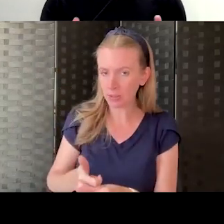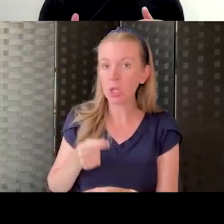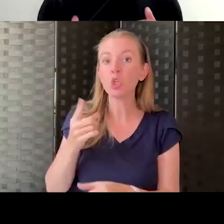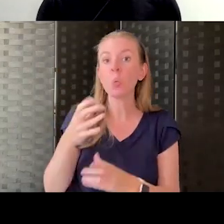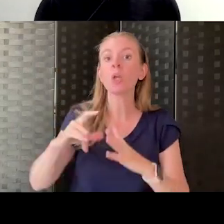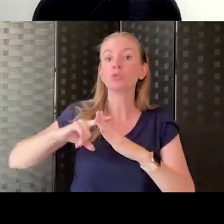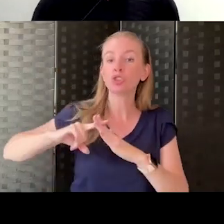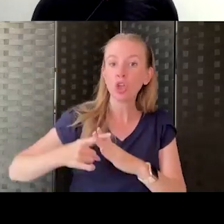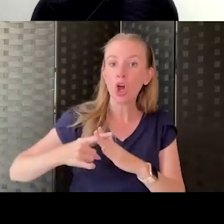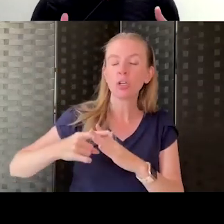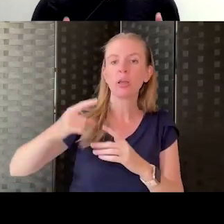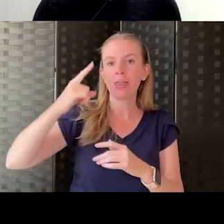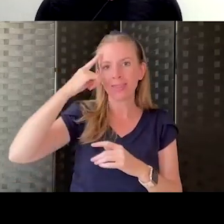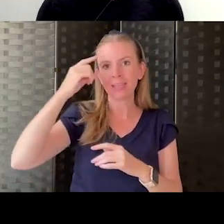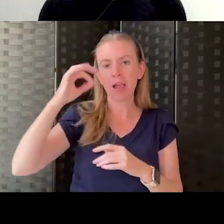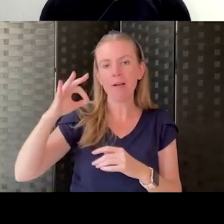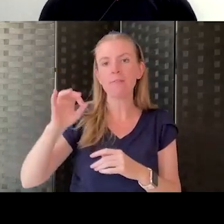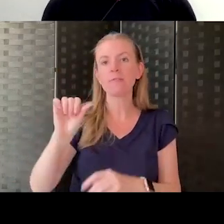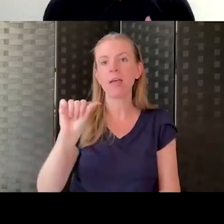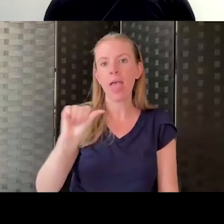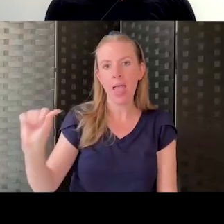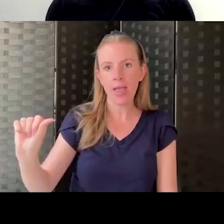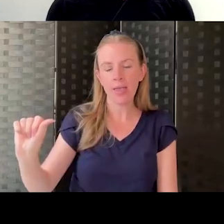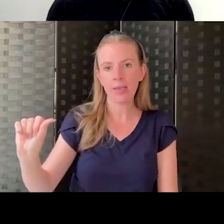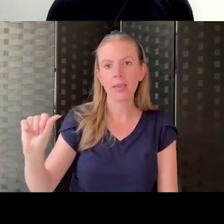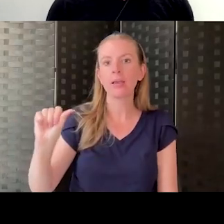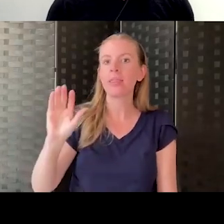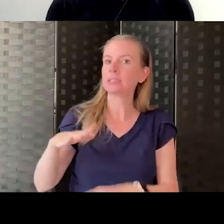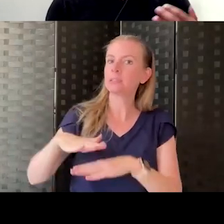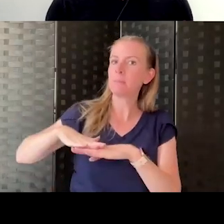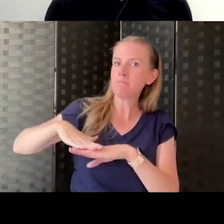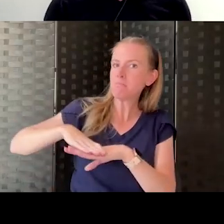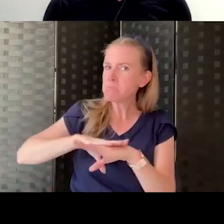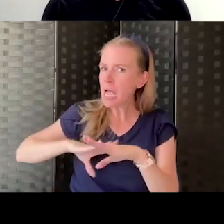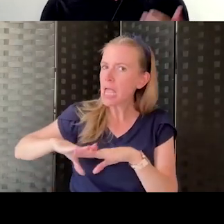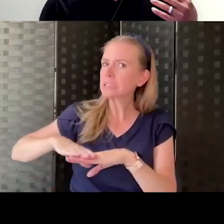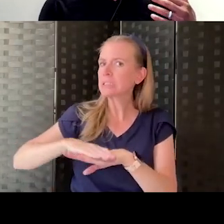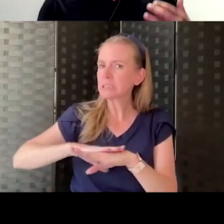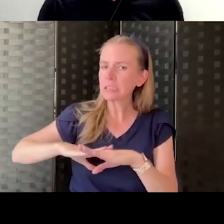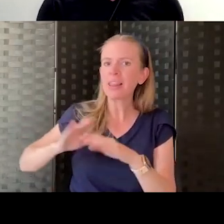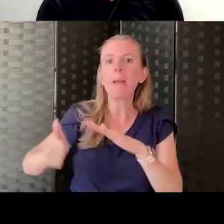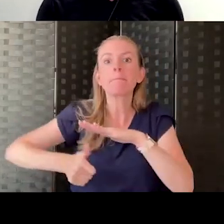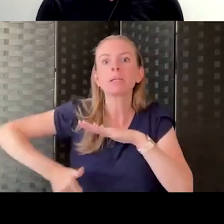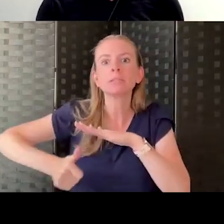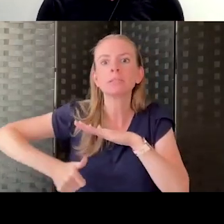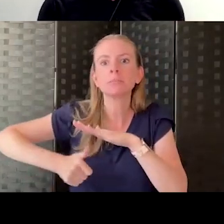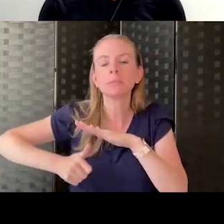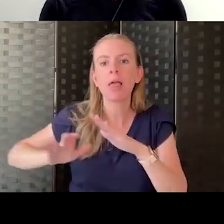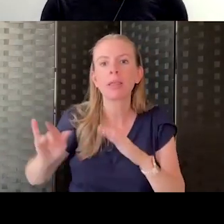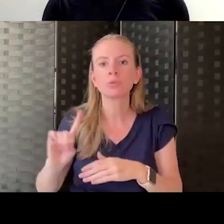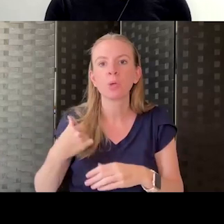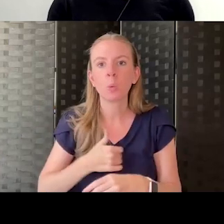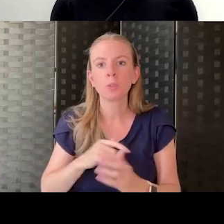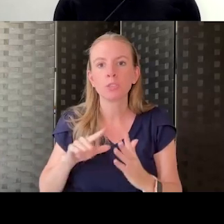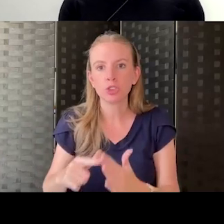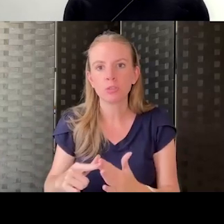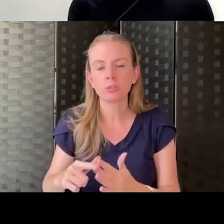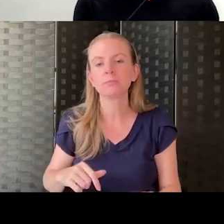you want to think of level AA as the ground floor, the basement -- where we start from there. Then we